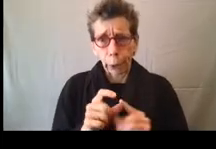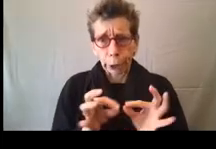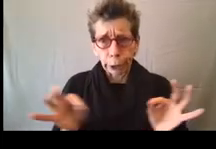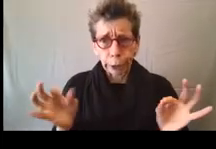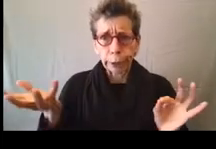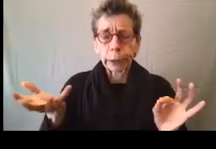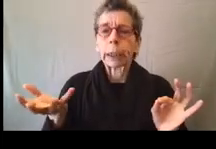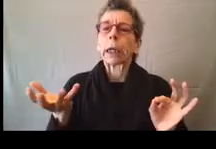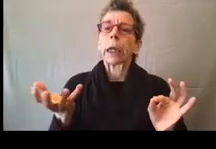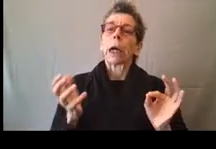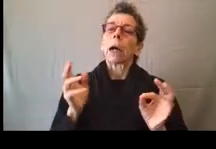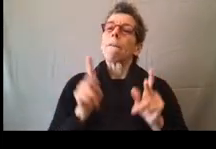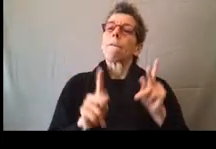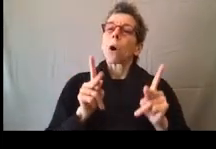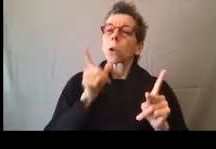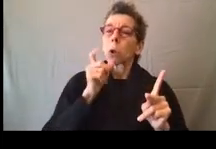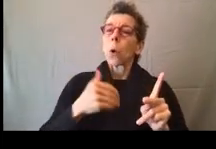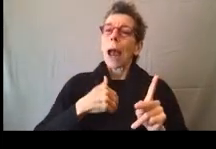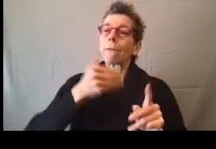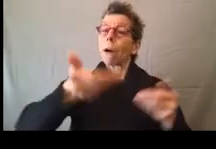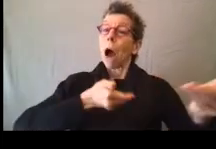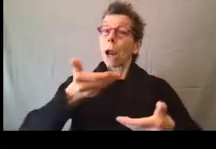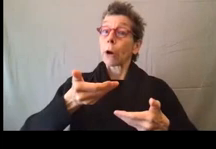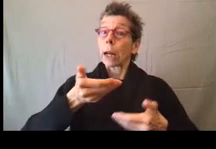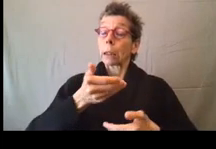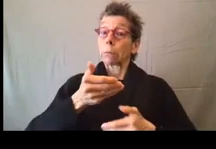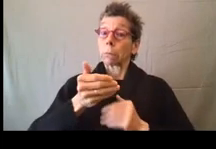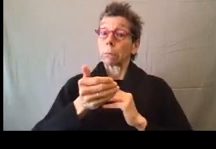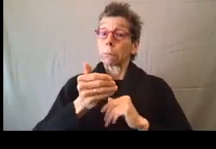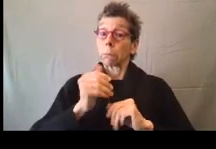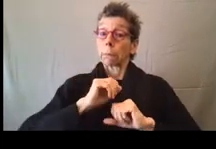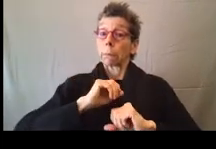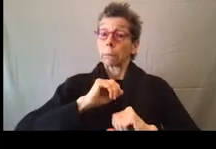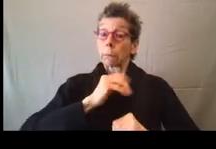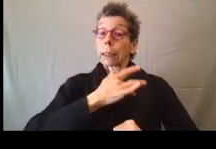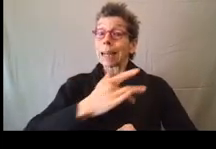in hiring or management positions have high levels of bias against people with disabilities,